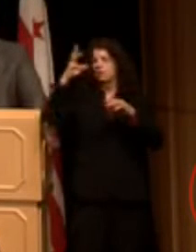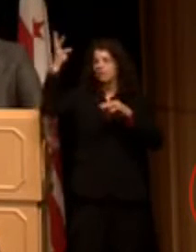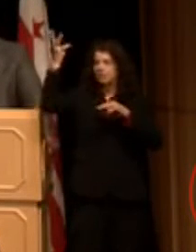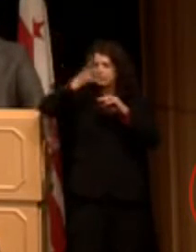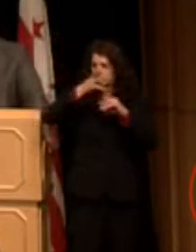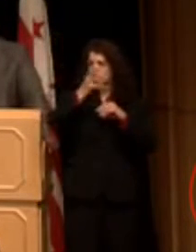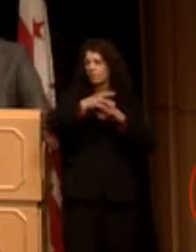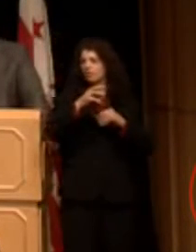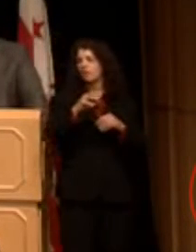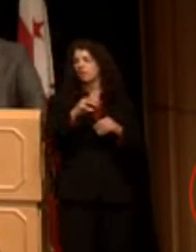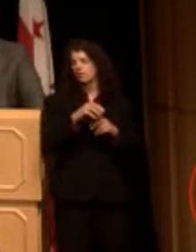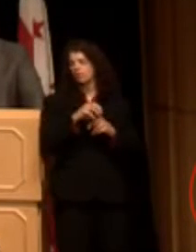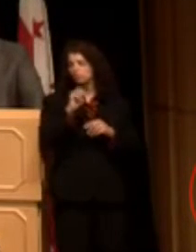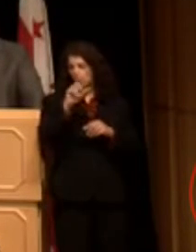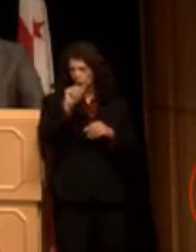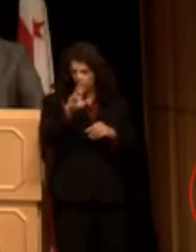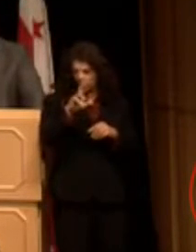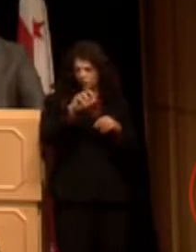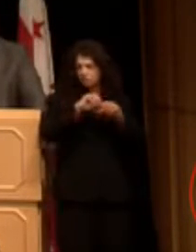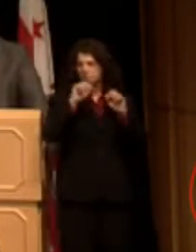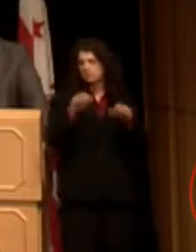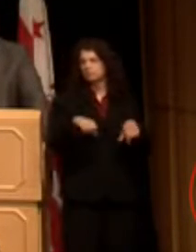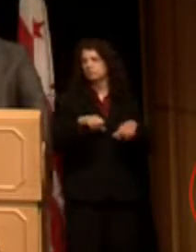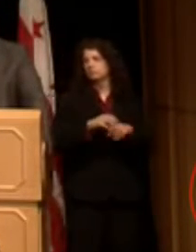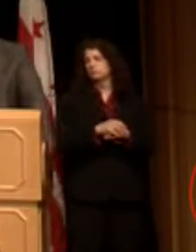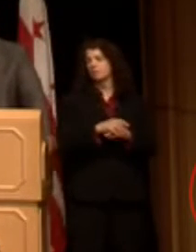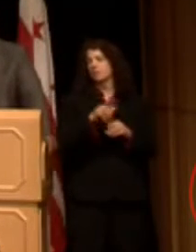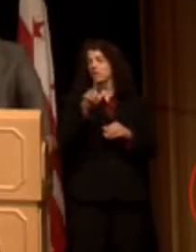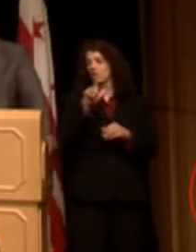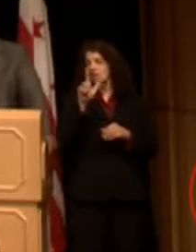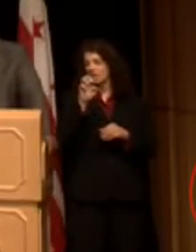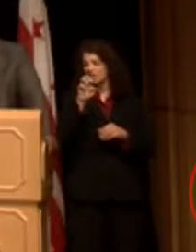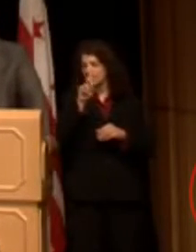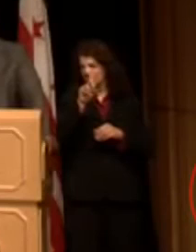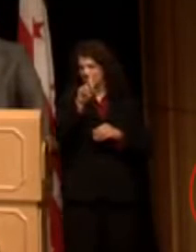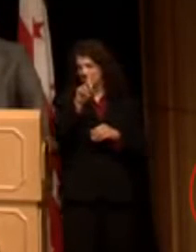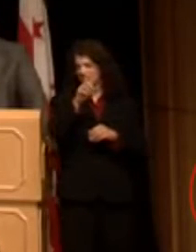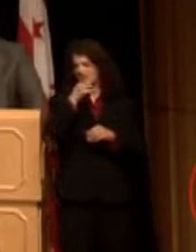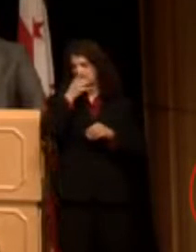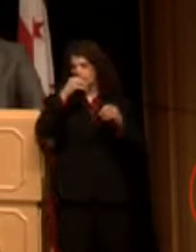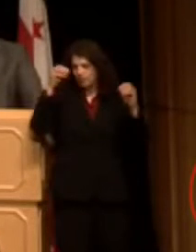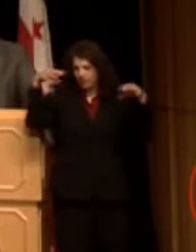LIGHTING AND OTHER SMART TECHNOLOGIES OF HIGH LEVEL SUSTAINABILITY. THE NEW STATE OF THE ART